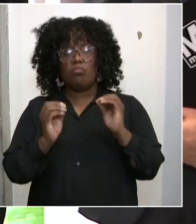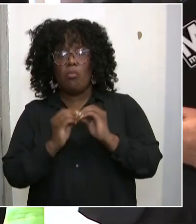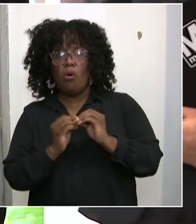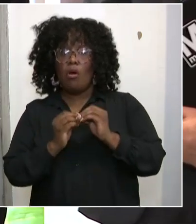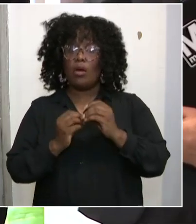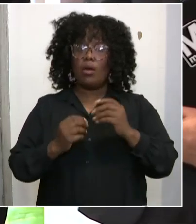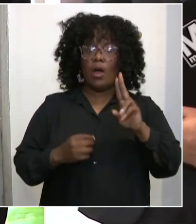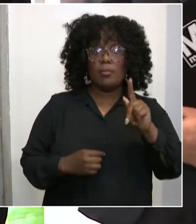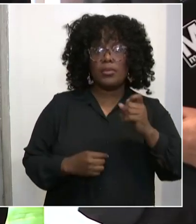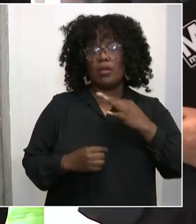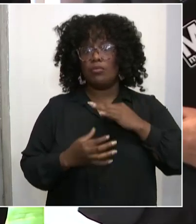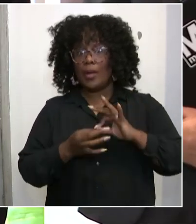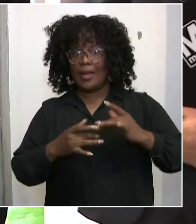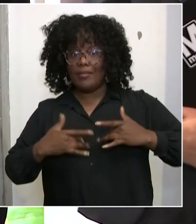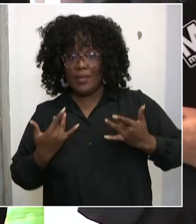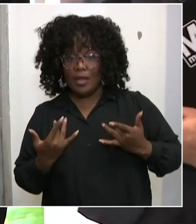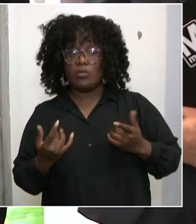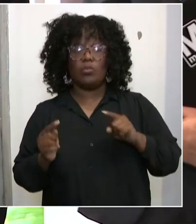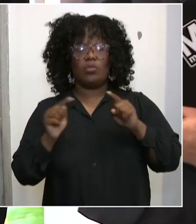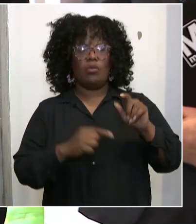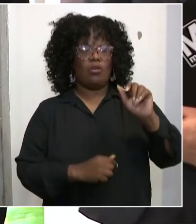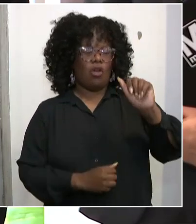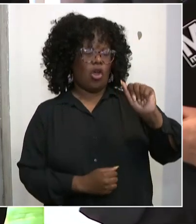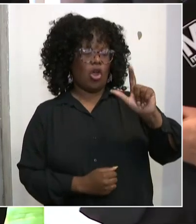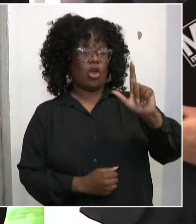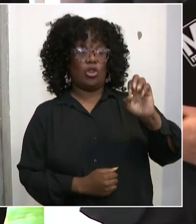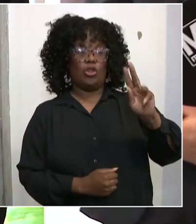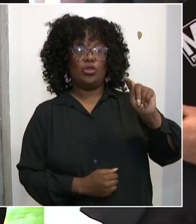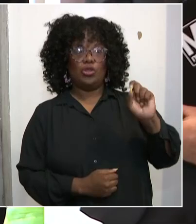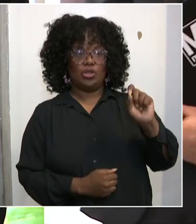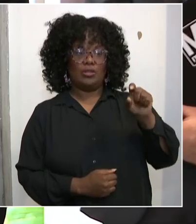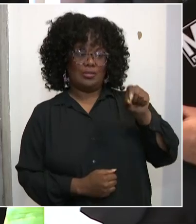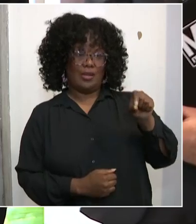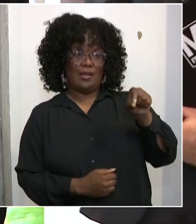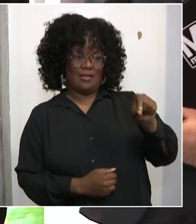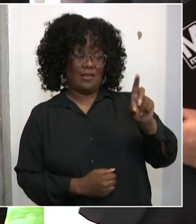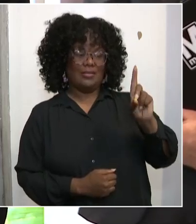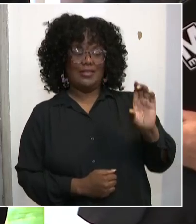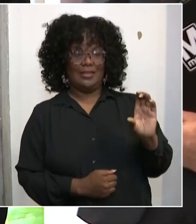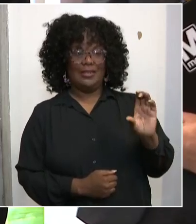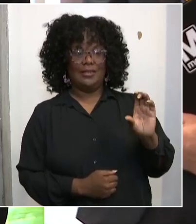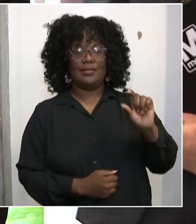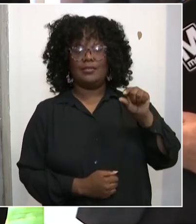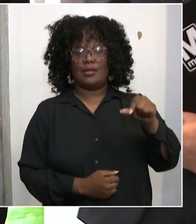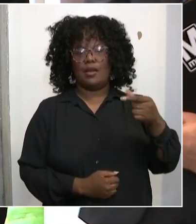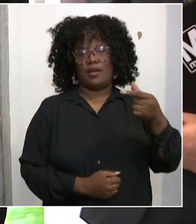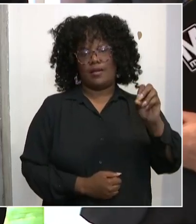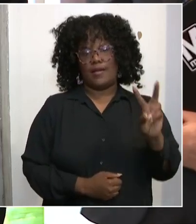On behalf of the men and women of HEA who will be working overtime and continue to work overtime for this event,